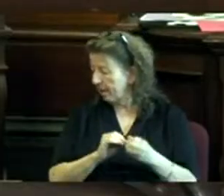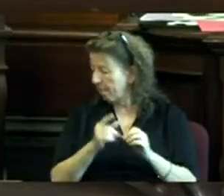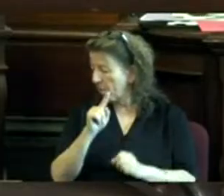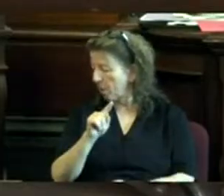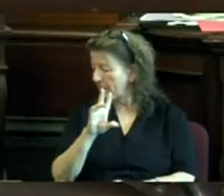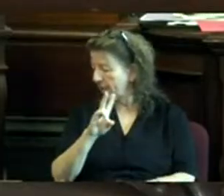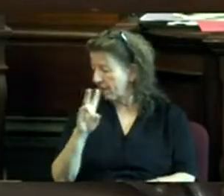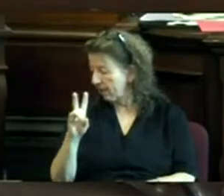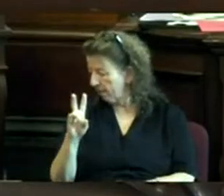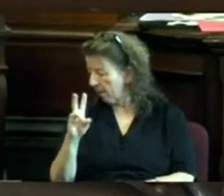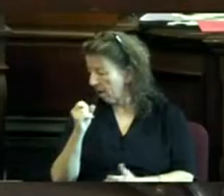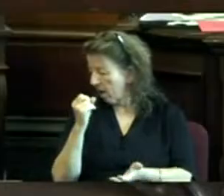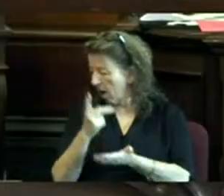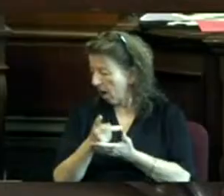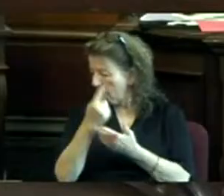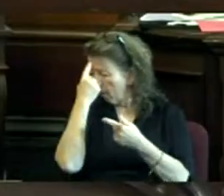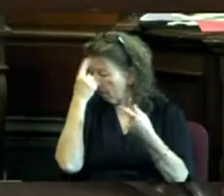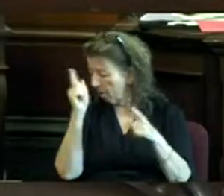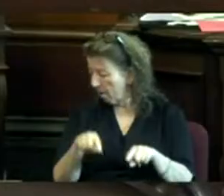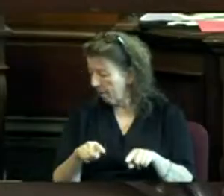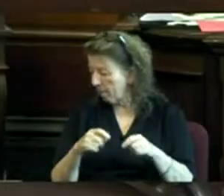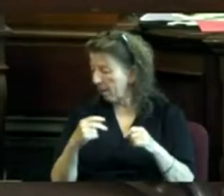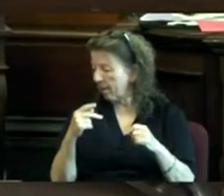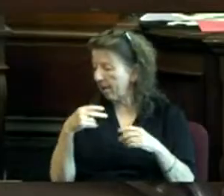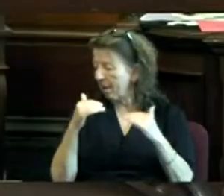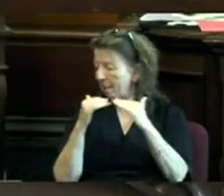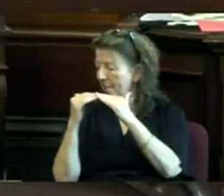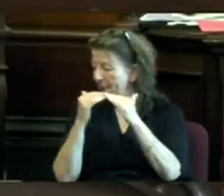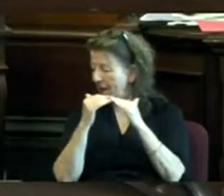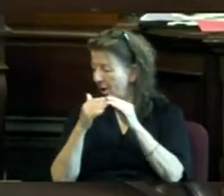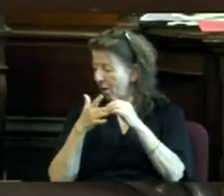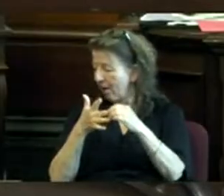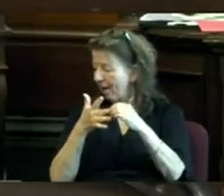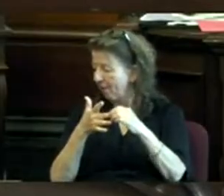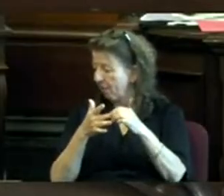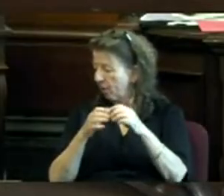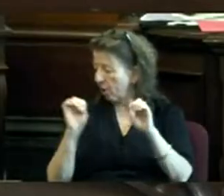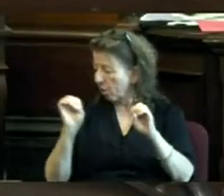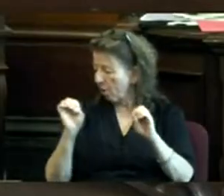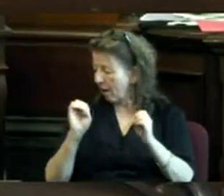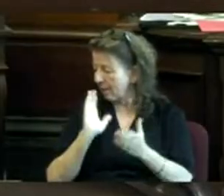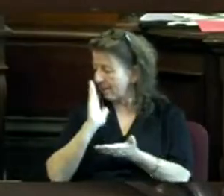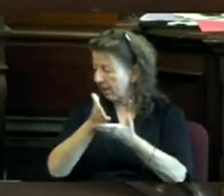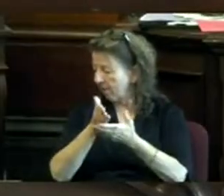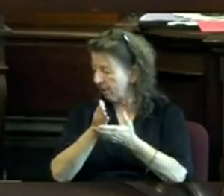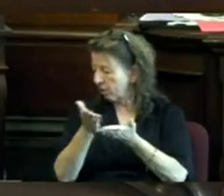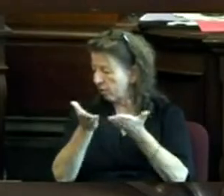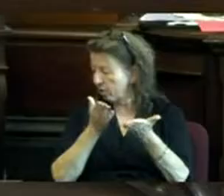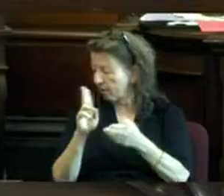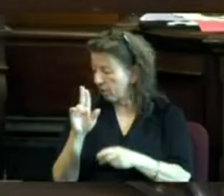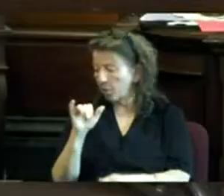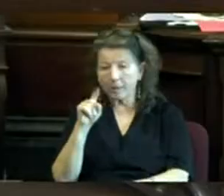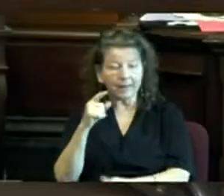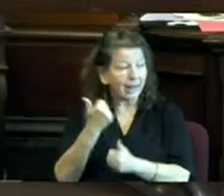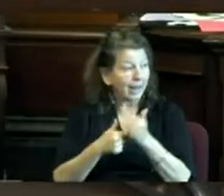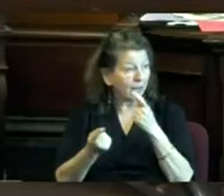will go directly into the business of the Public Safety Committee with introductory number 177, authorizing